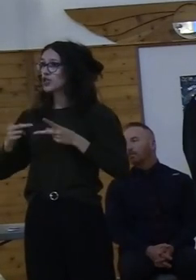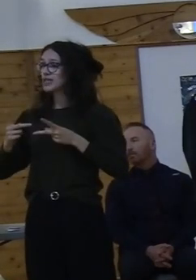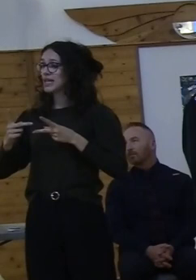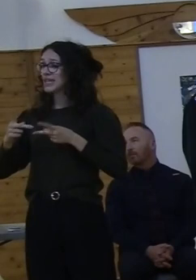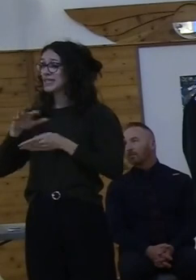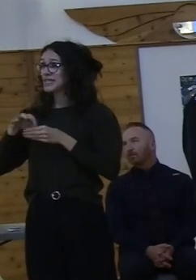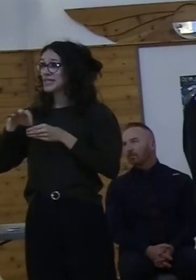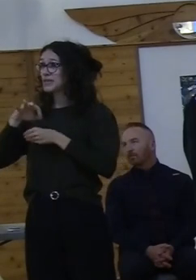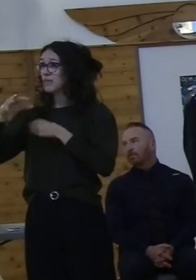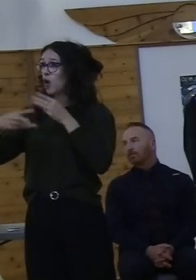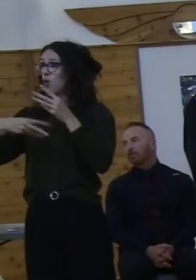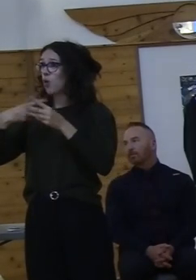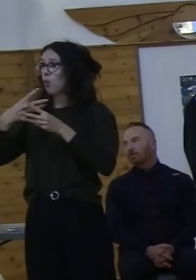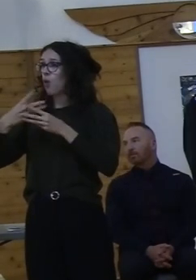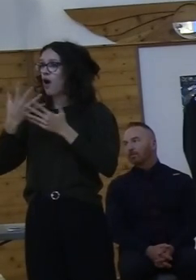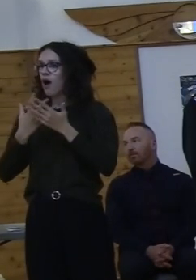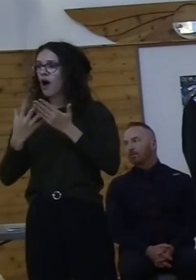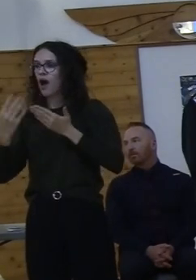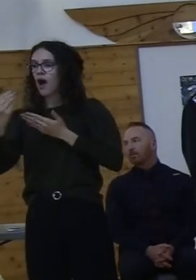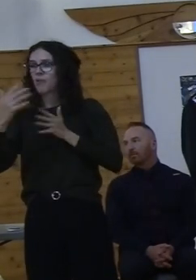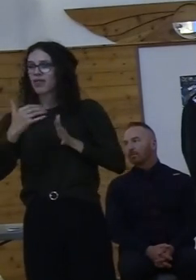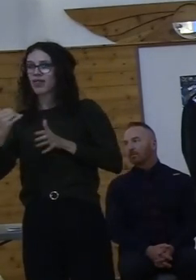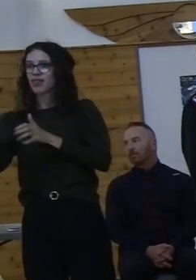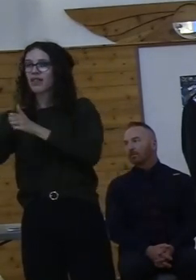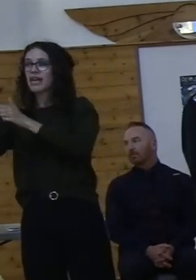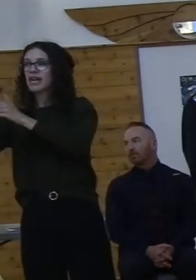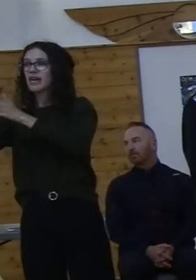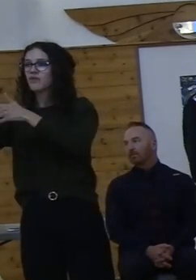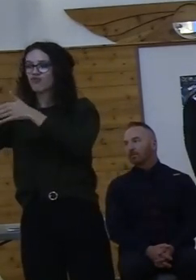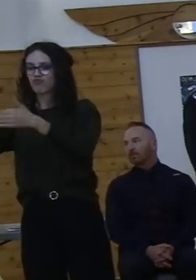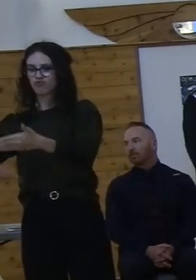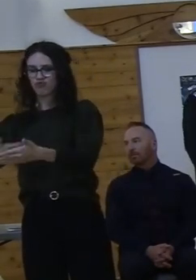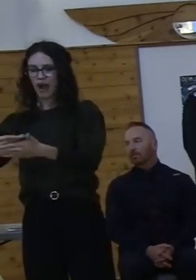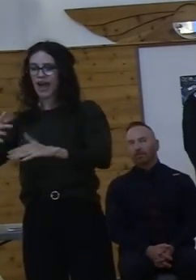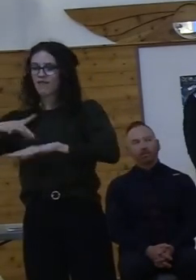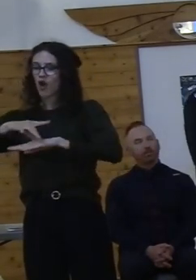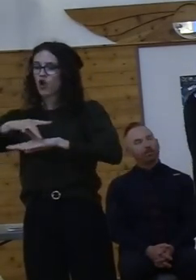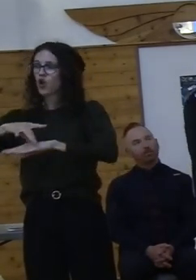to Mother Earth and creator had let this young person know that I created a really beautiful